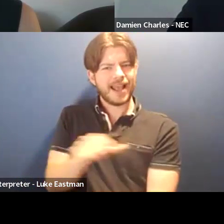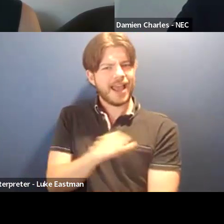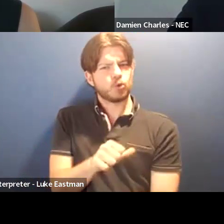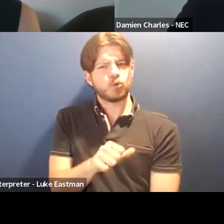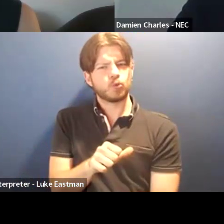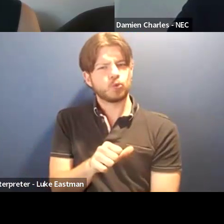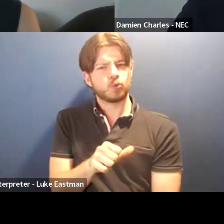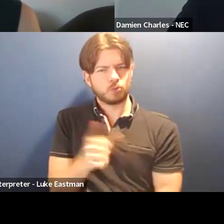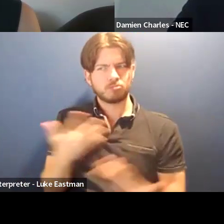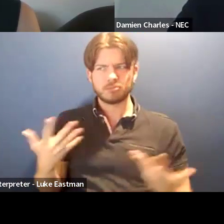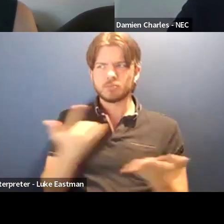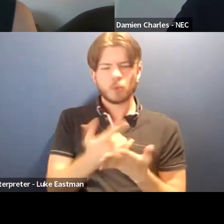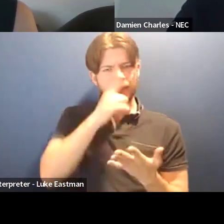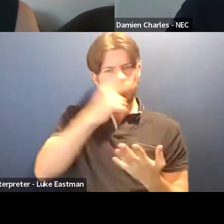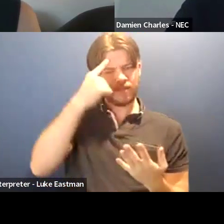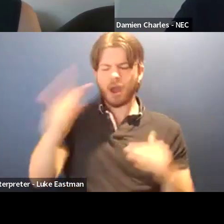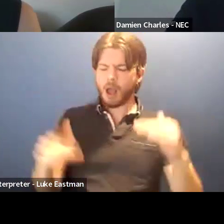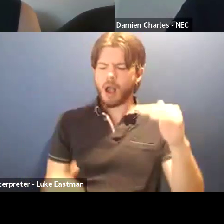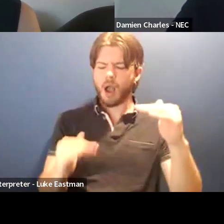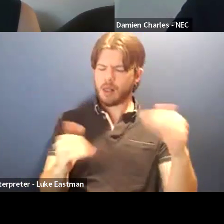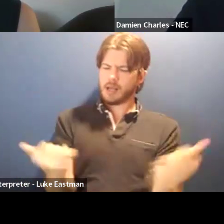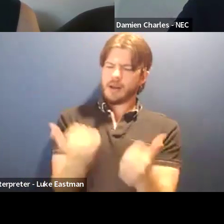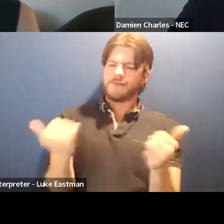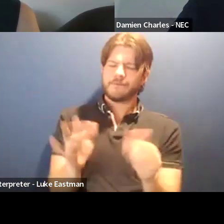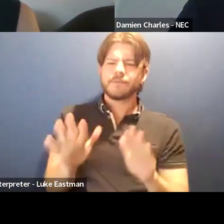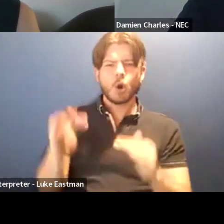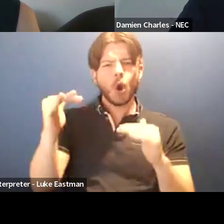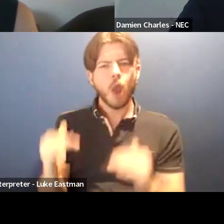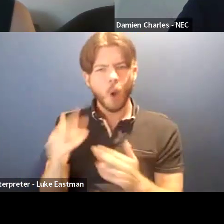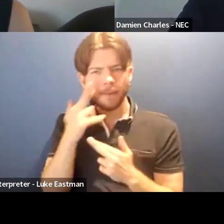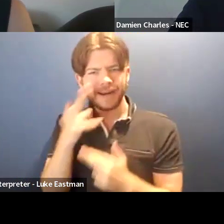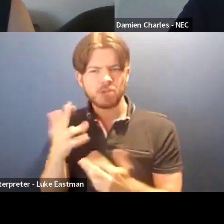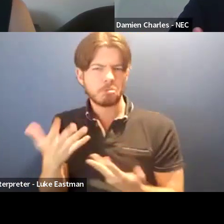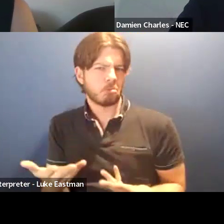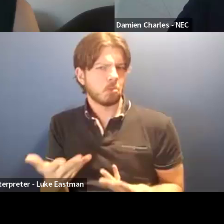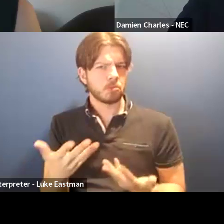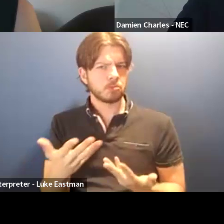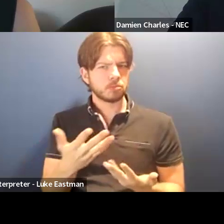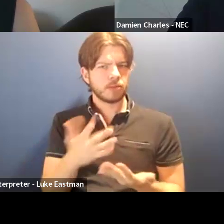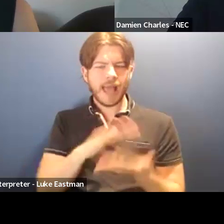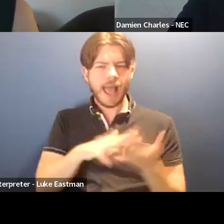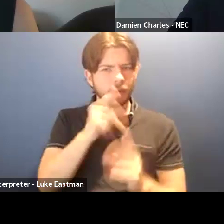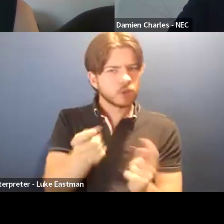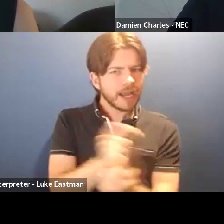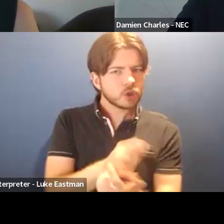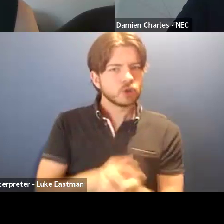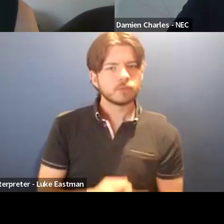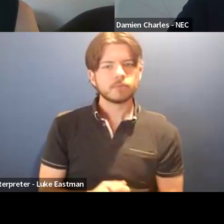wondering Damien if you wanted to start off yeah look I think you know the first thing is and probably Jenny touched on